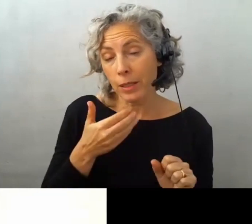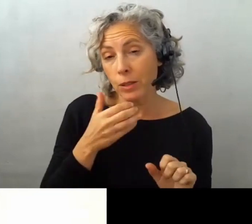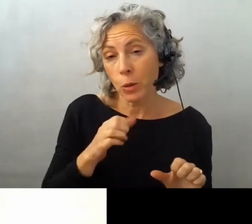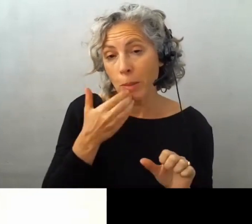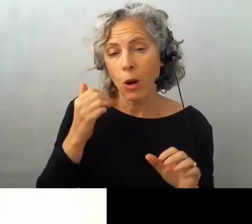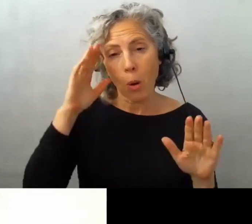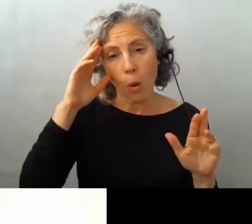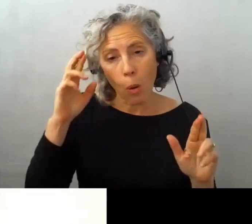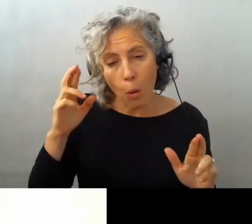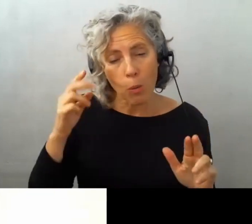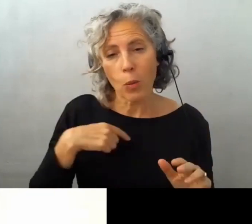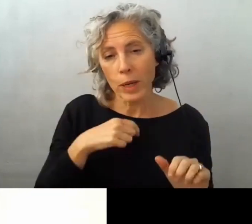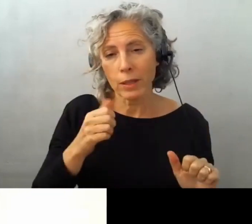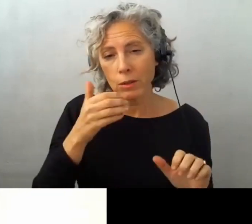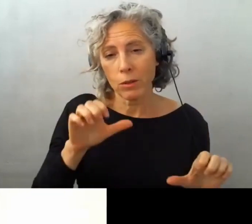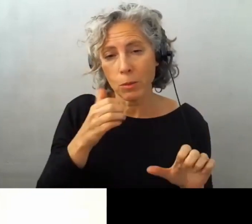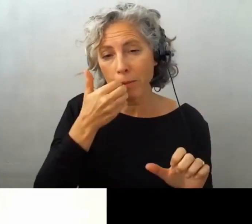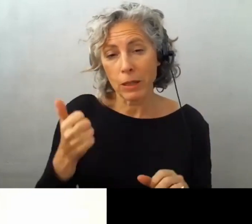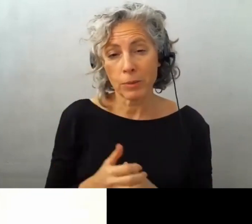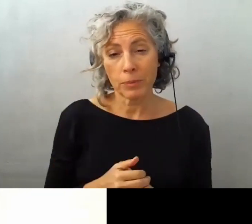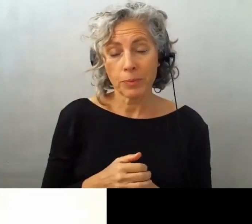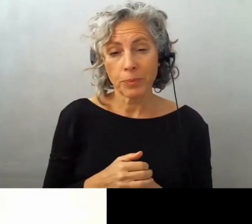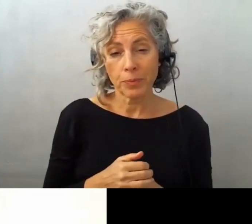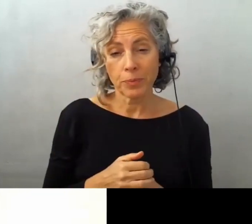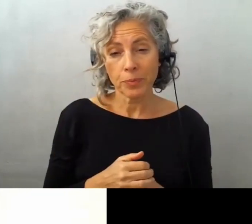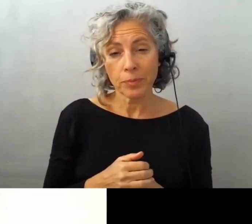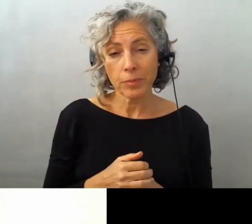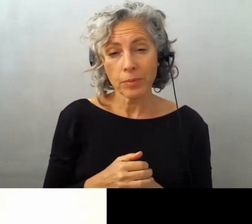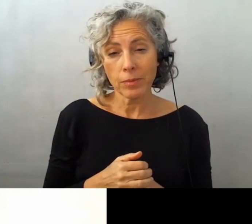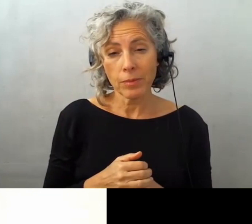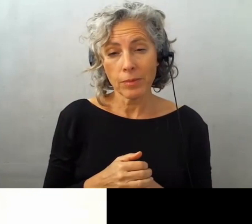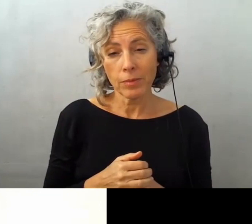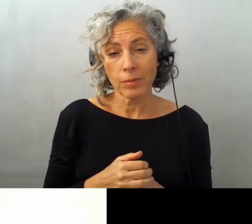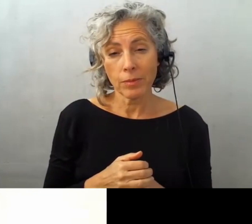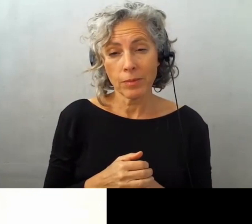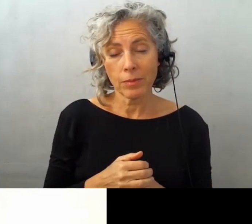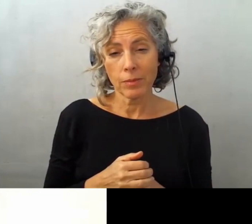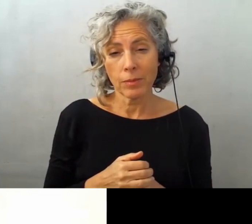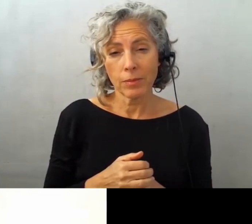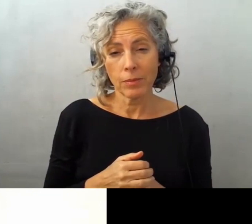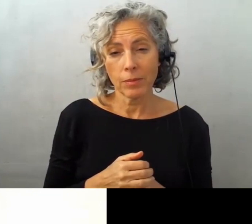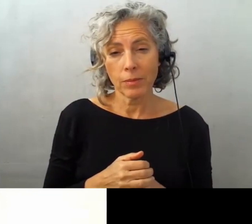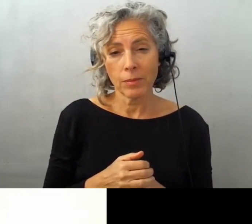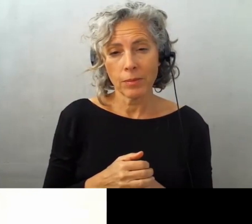we can do better. And it's it's